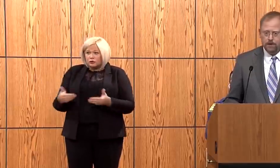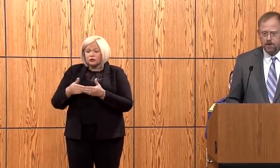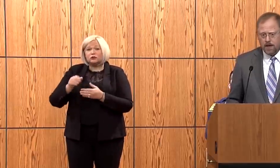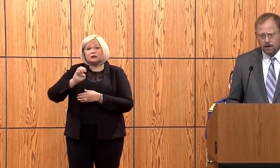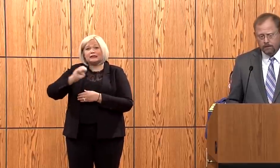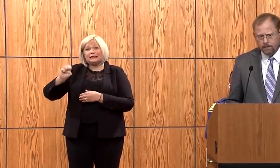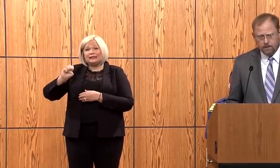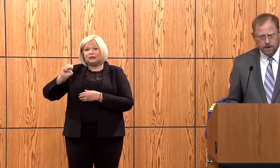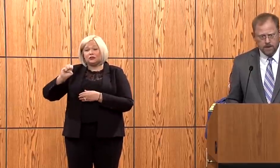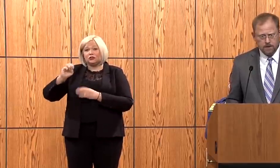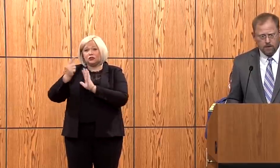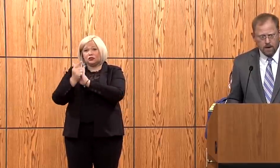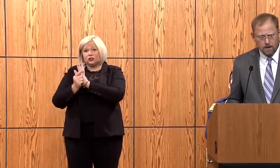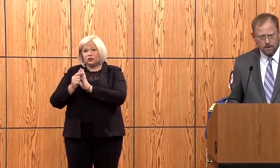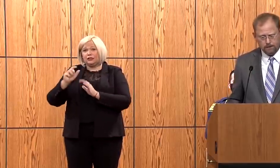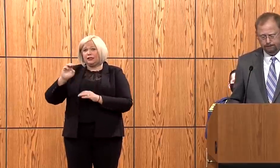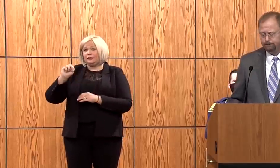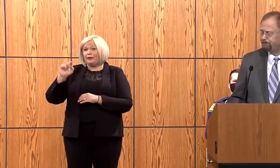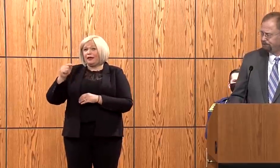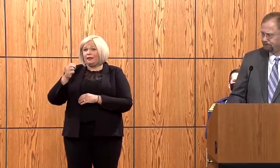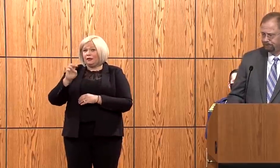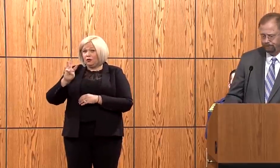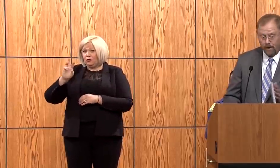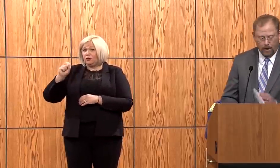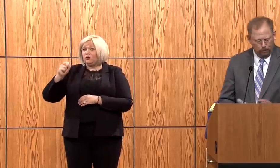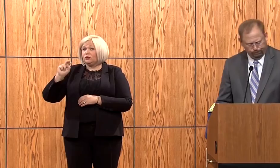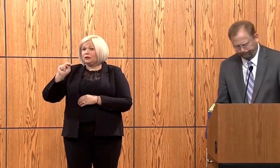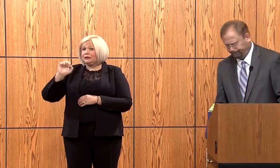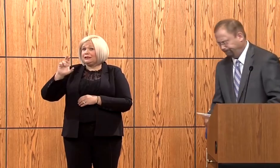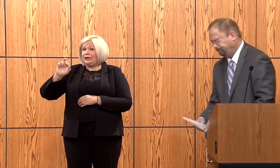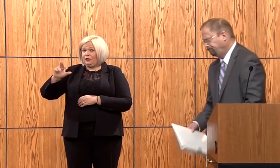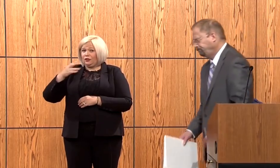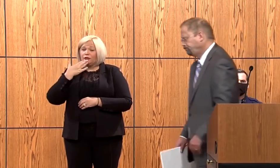AND PRELIMINARY HEARINGS. NOW, IT’S MY PRIVILEGE TO NOW, IT’S MY PRIVILEGE TO INTRODUCE TO YOU THE U.S. INTRODUCE TO YOU THE U.S. ATTORNEY FOR THE EASTERN